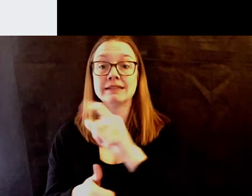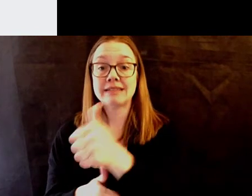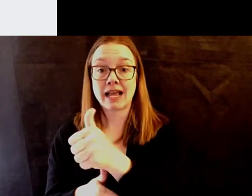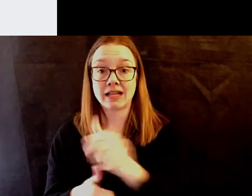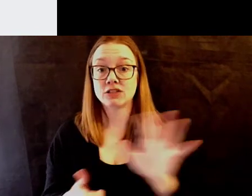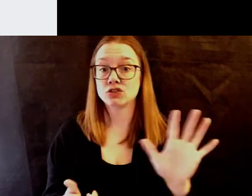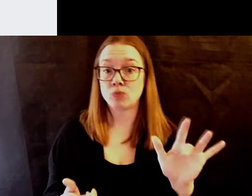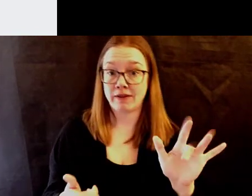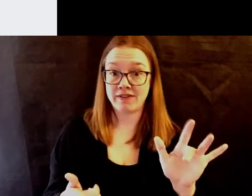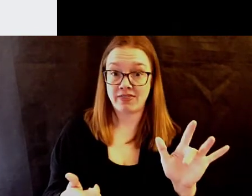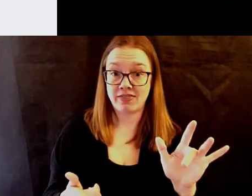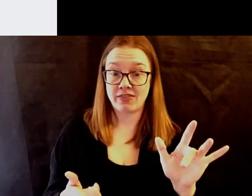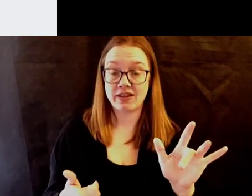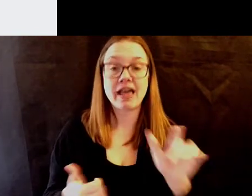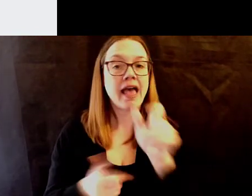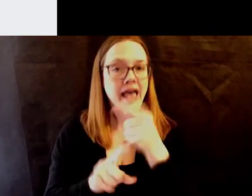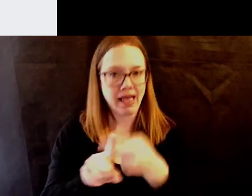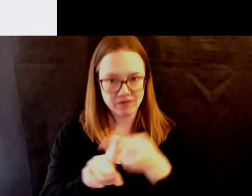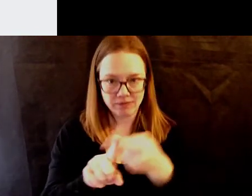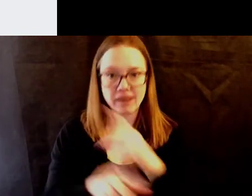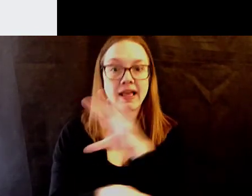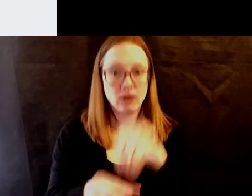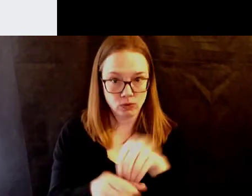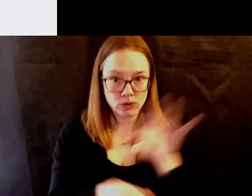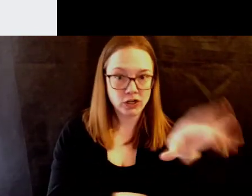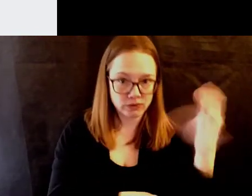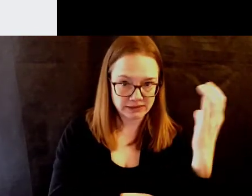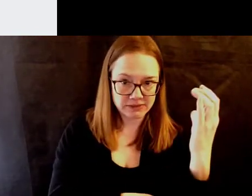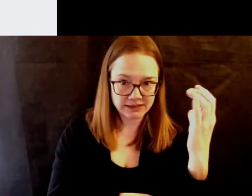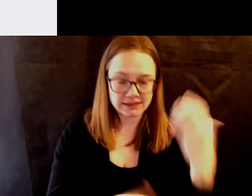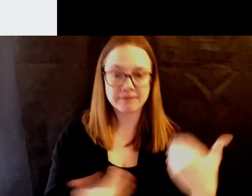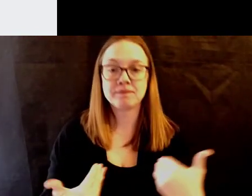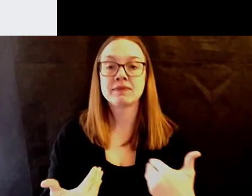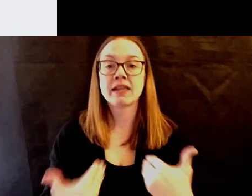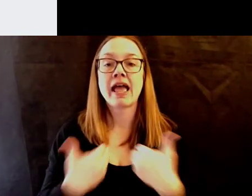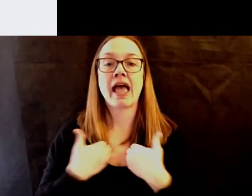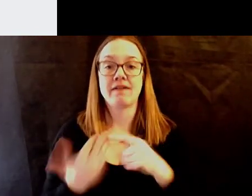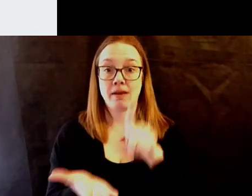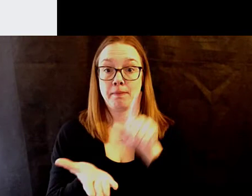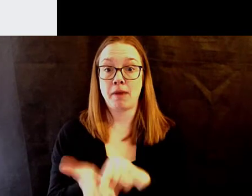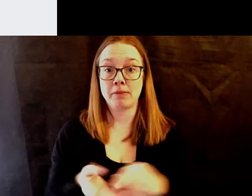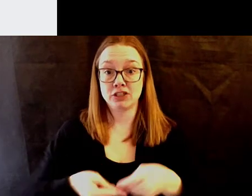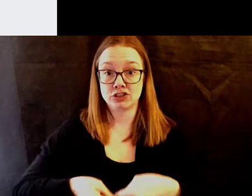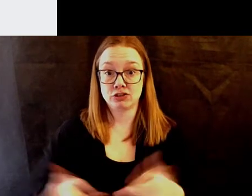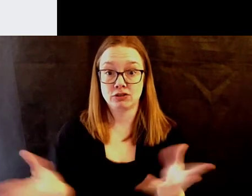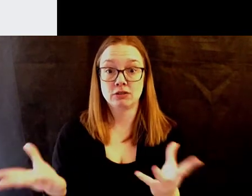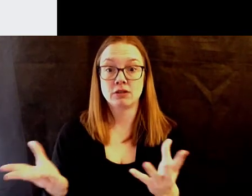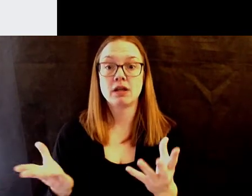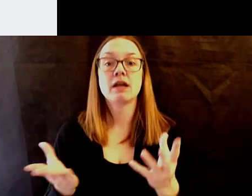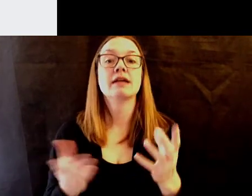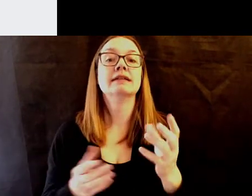every month, there is a published secretary of state register for all of the rules